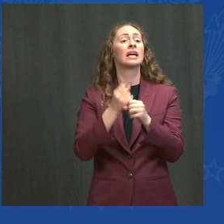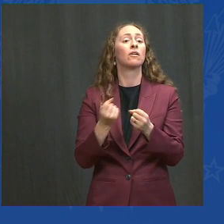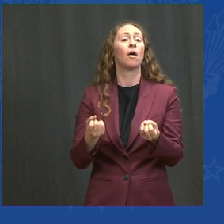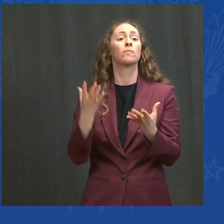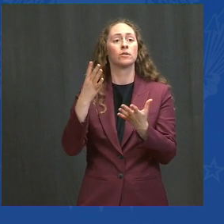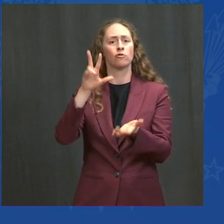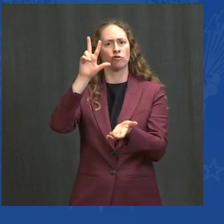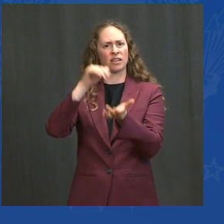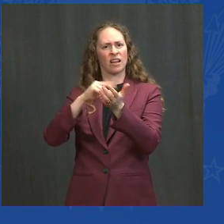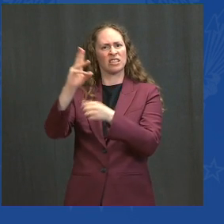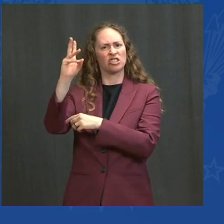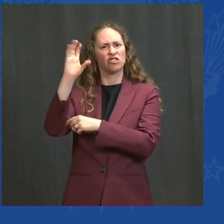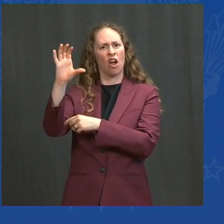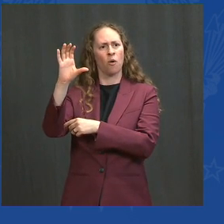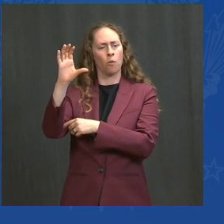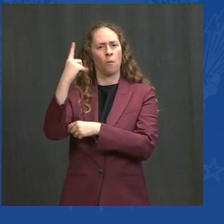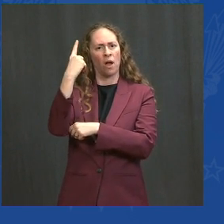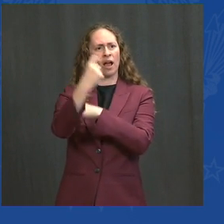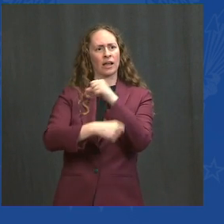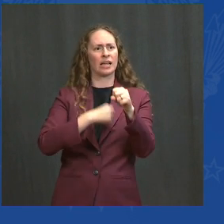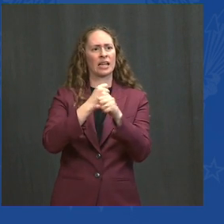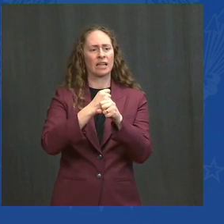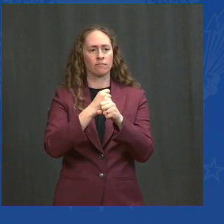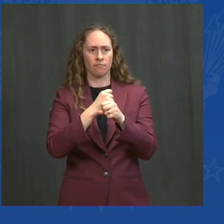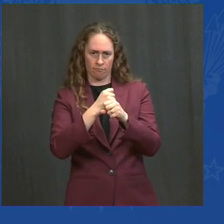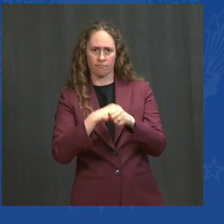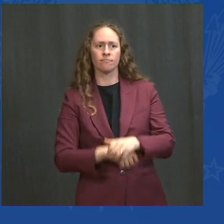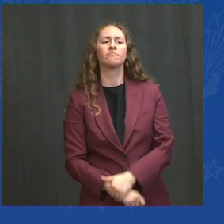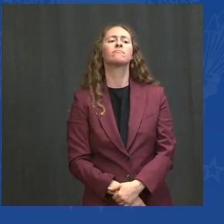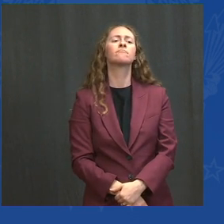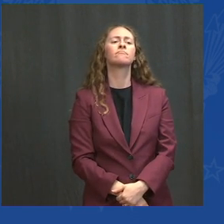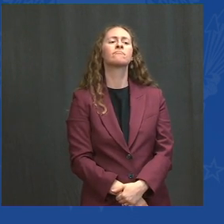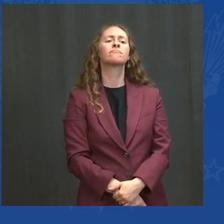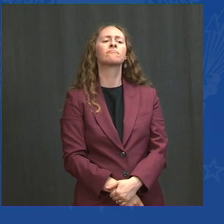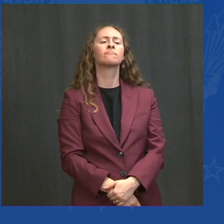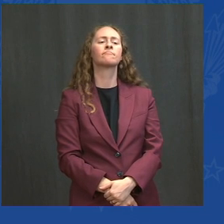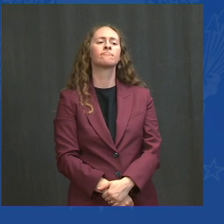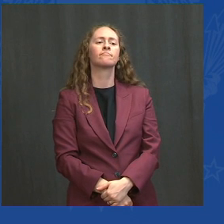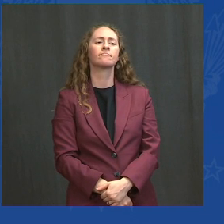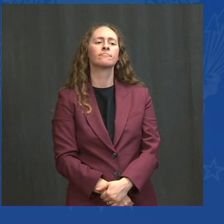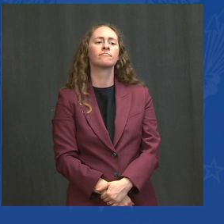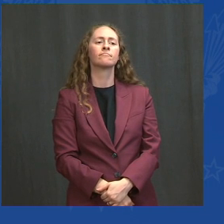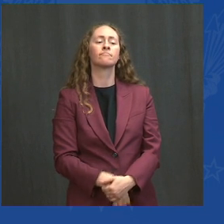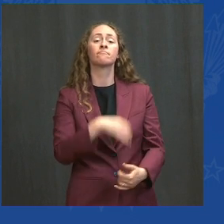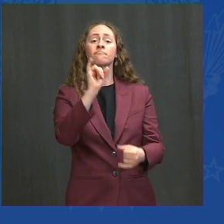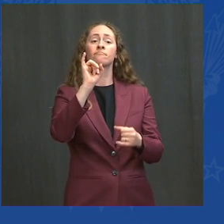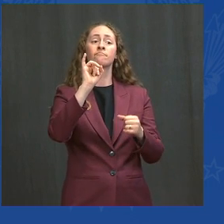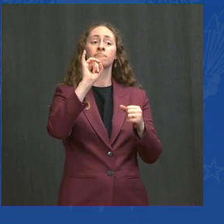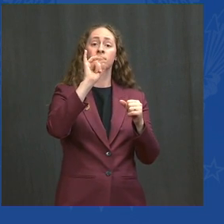And for every child under the age of -- between -- over the age of 12, you're going to get $3,000.